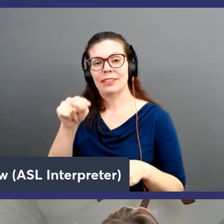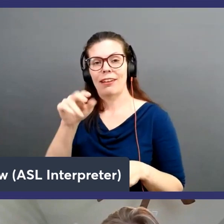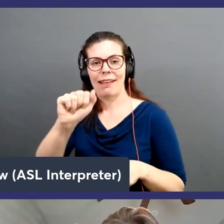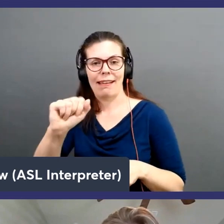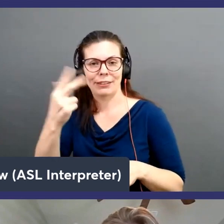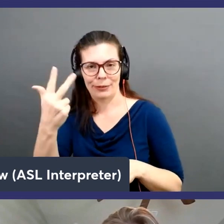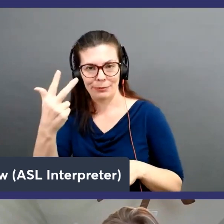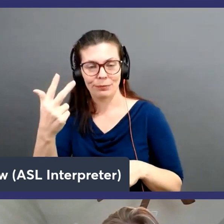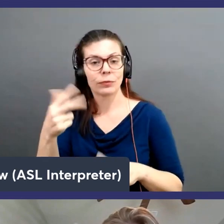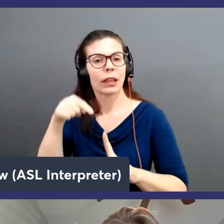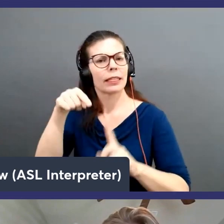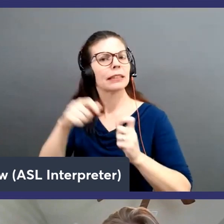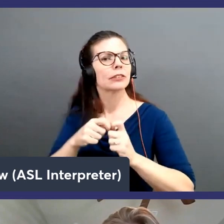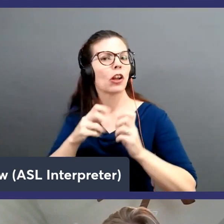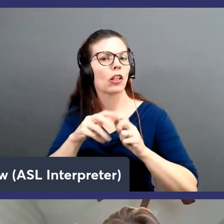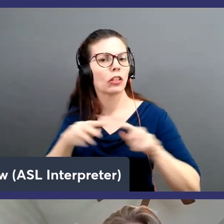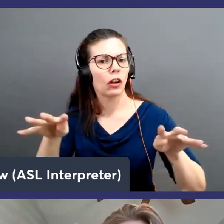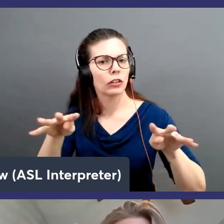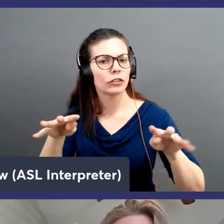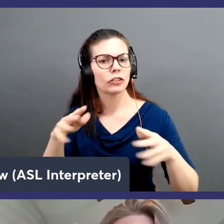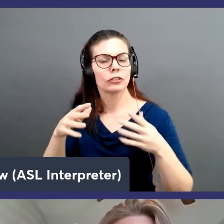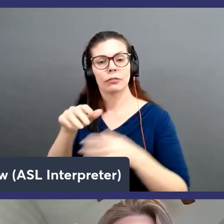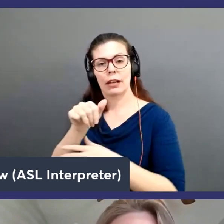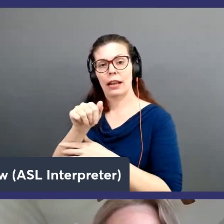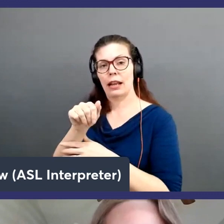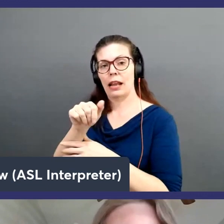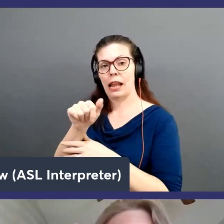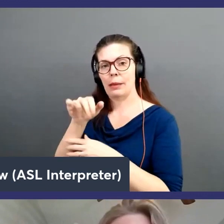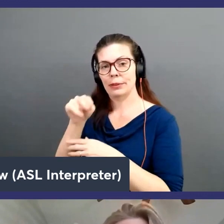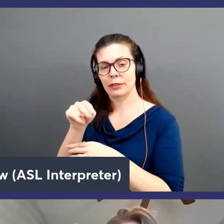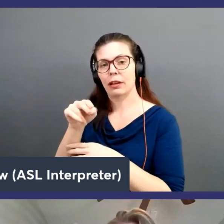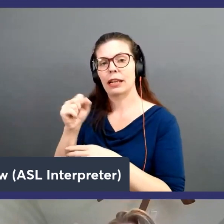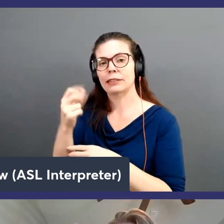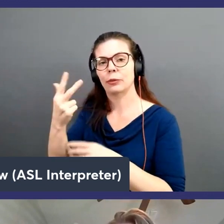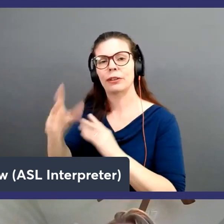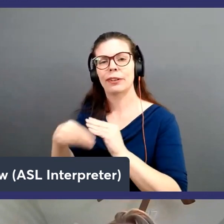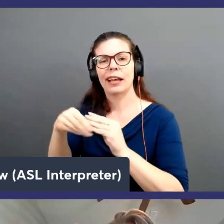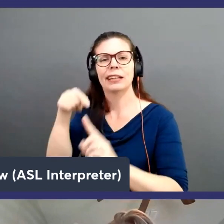This launch adds Amazon S3 to the set of supported services